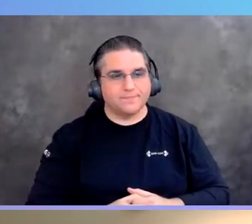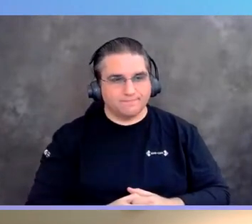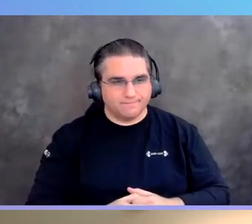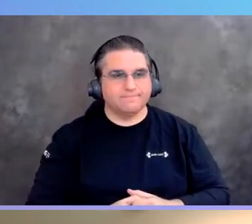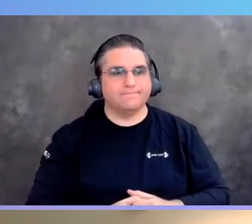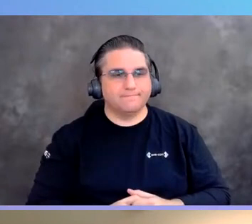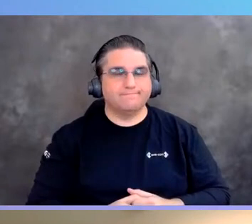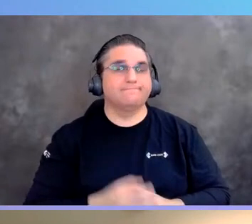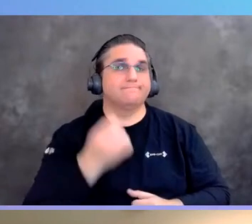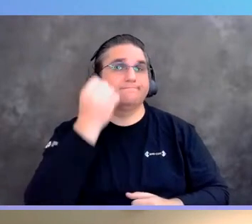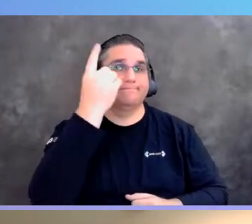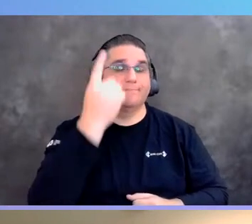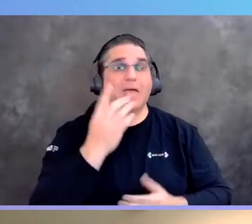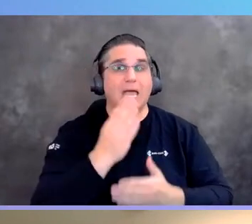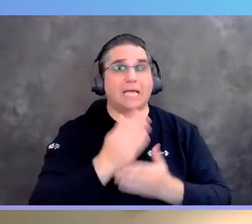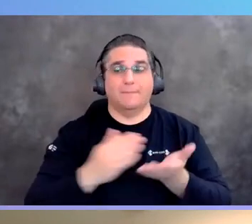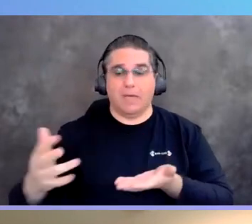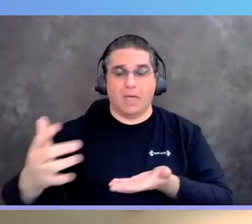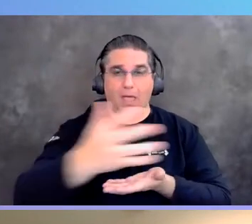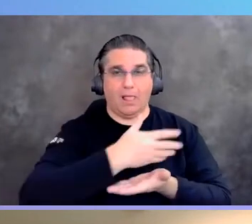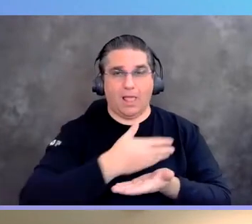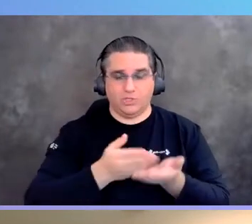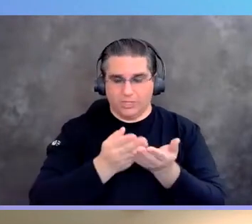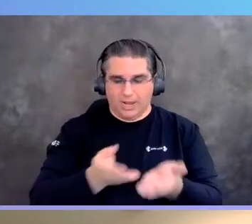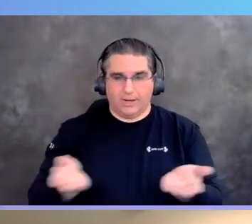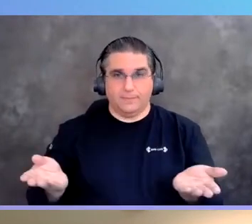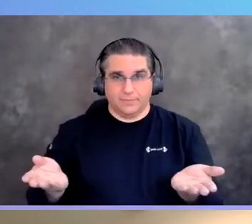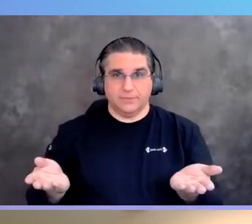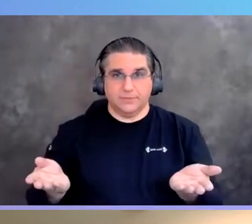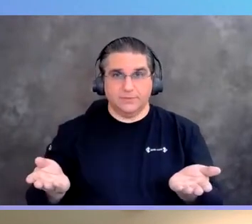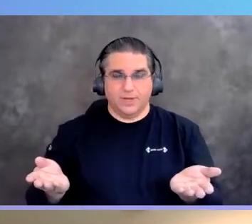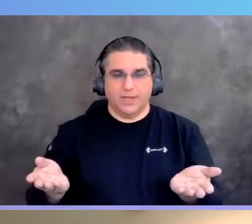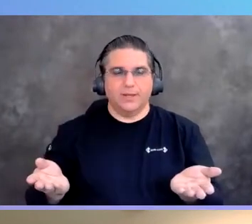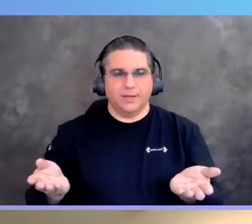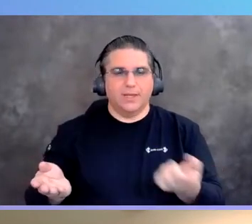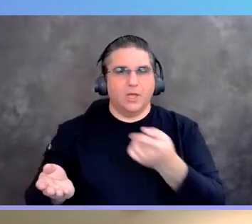. Um and participants will select the level of detail they